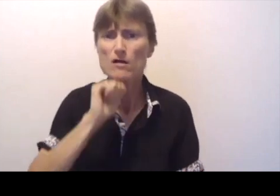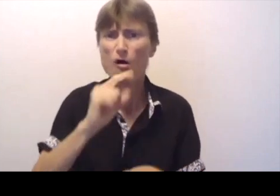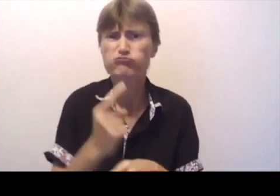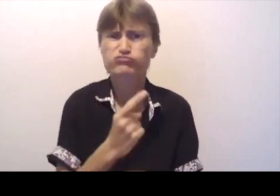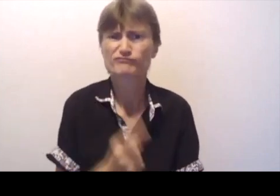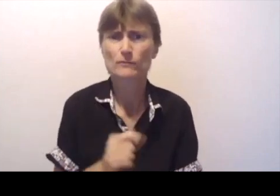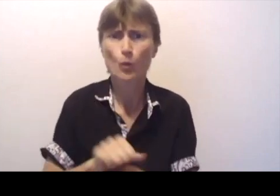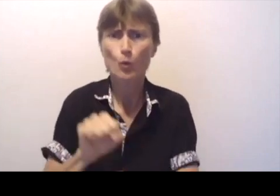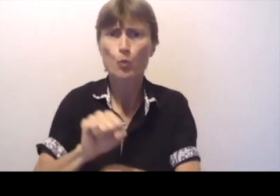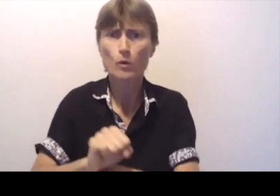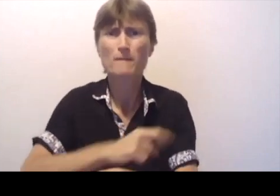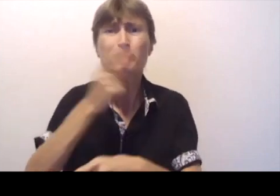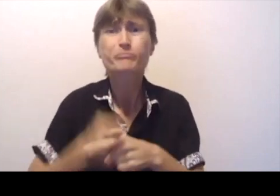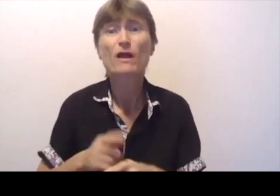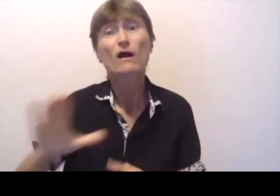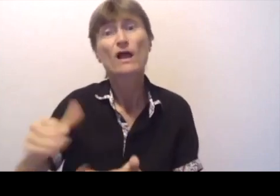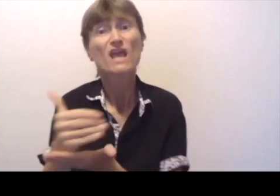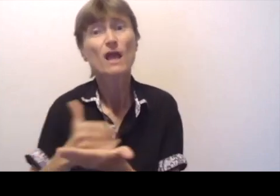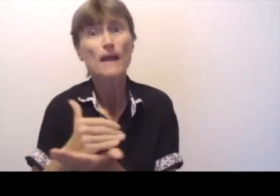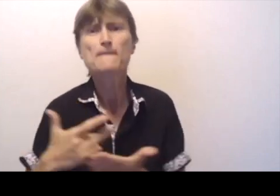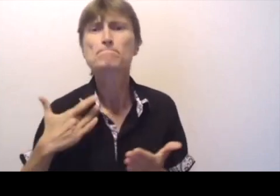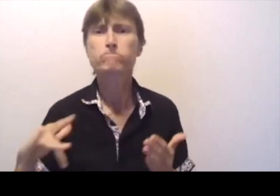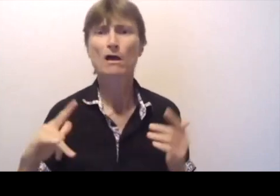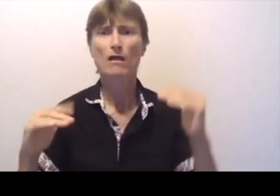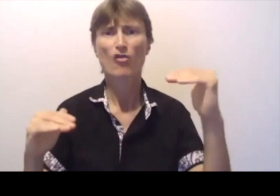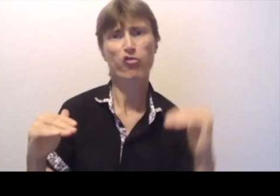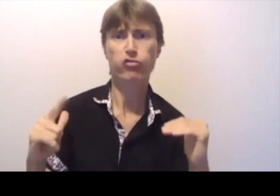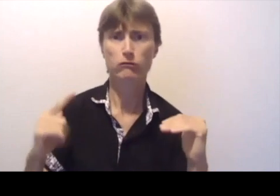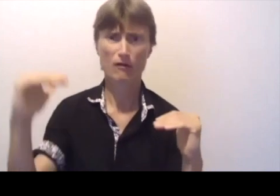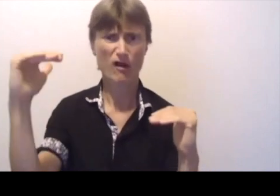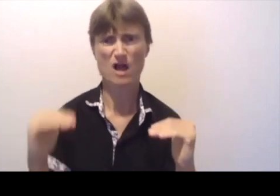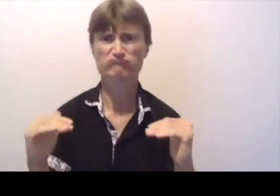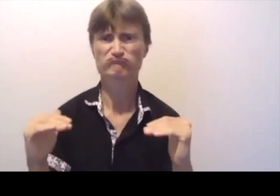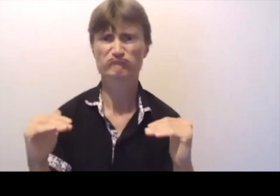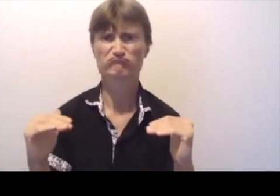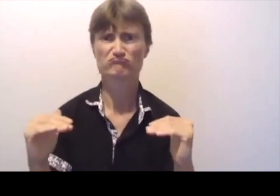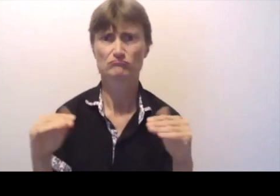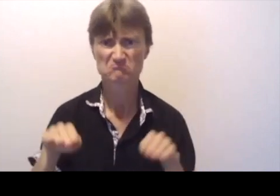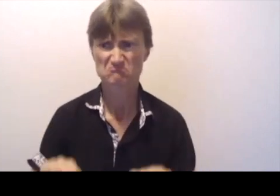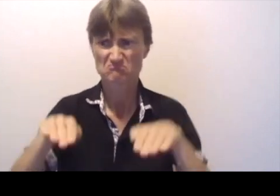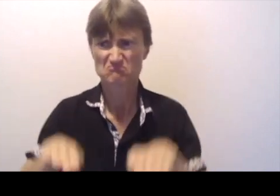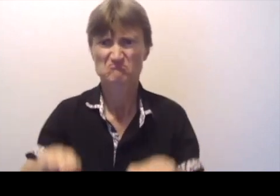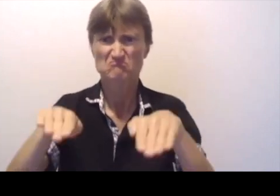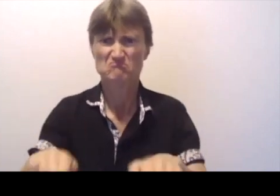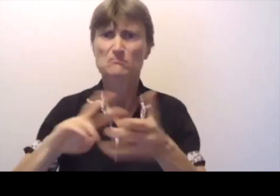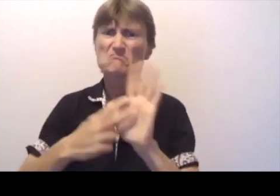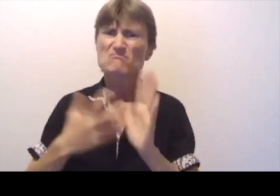with it and these are sort of the core tenets of the status of the artist which informs the governance of any legislation